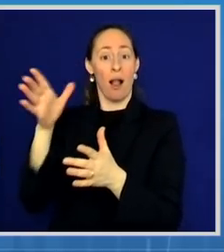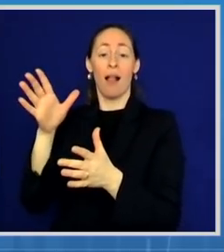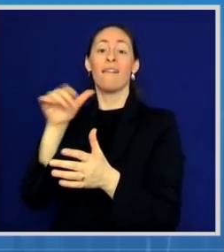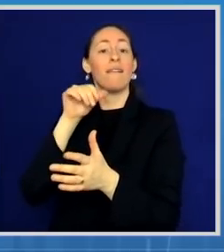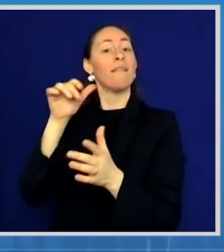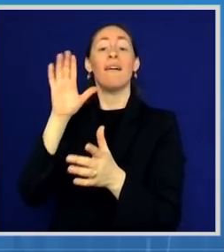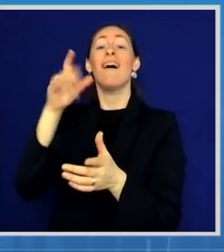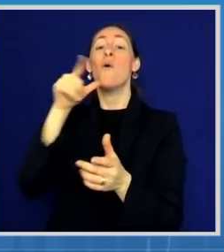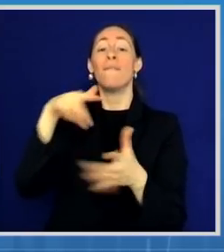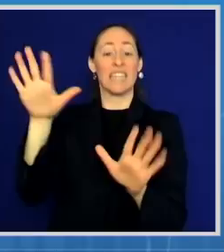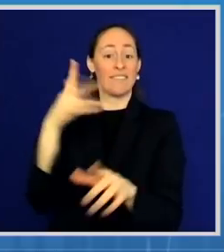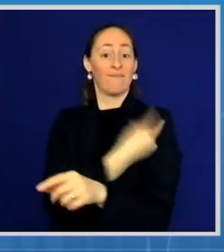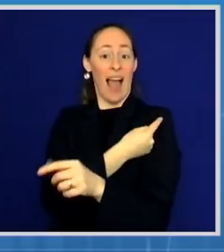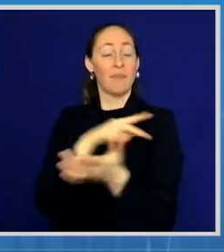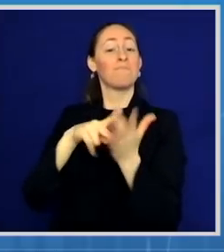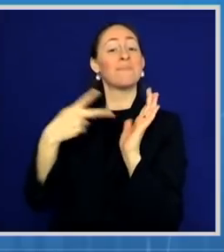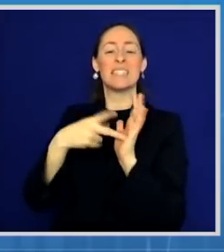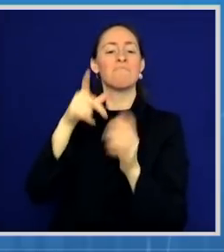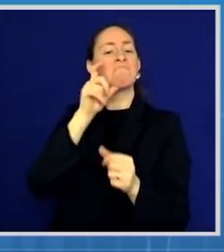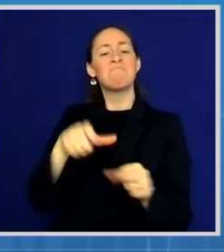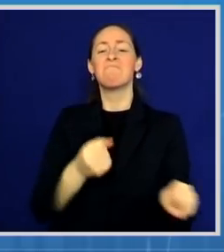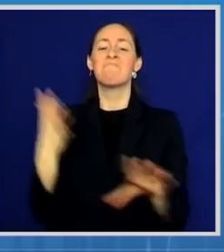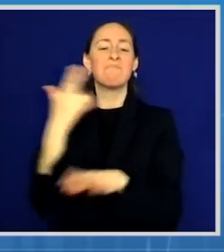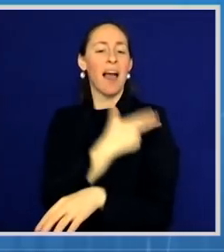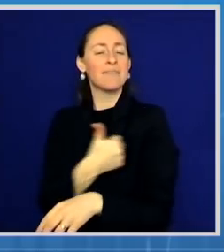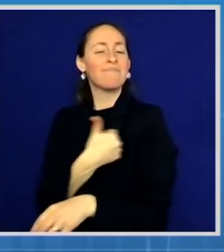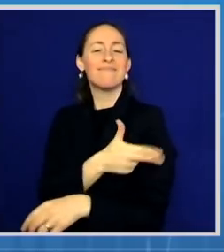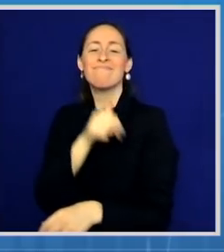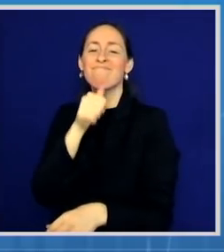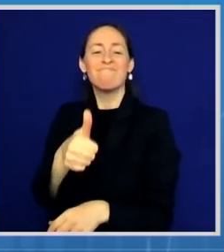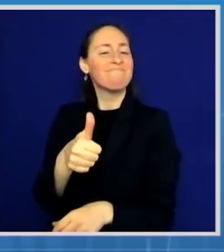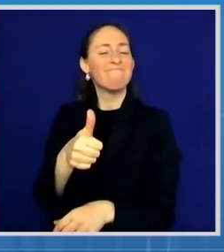Importantly, this study was done in a high risk population.